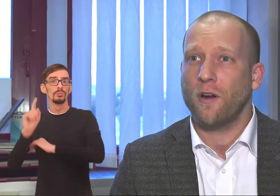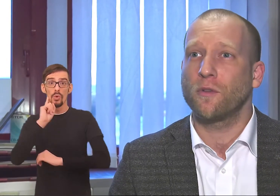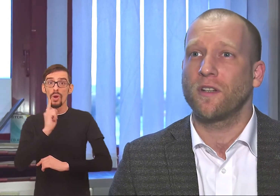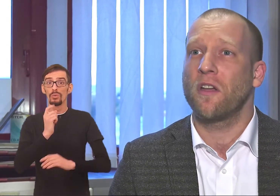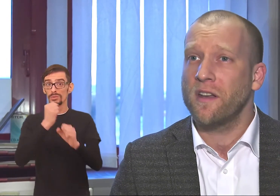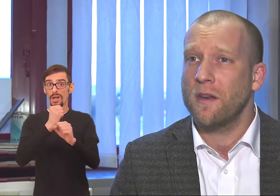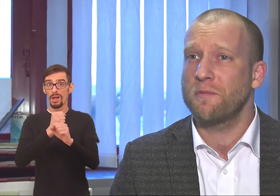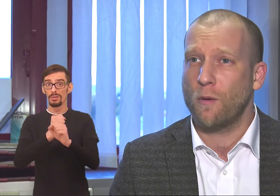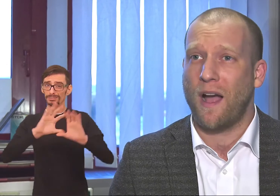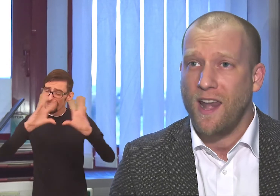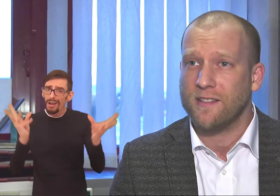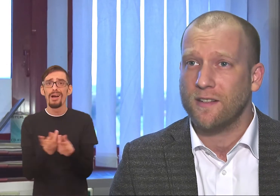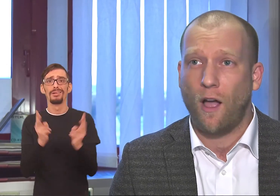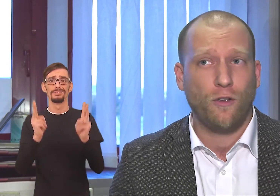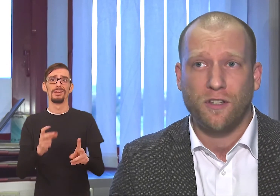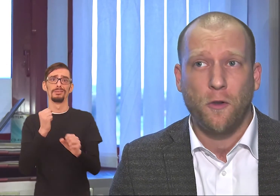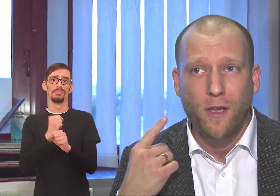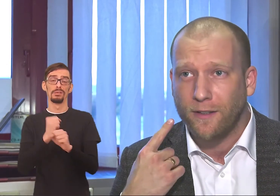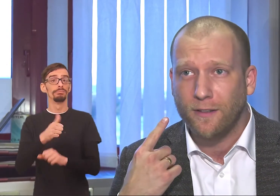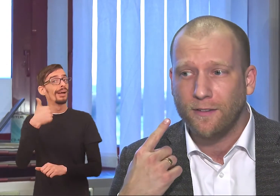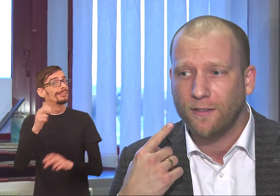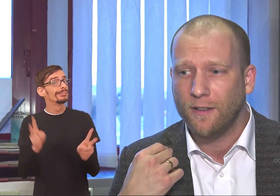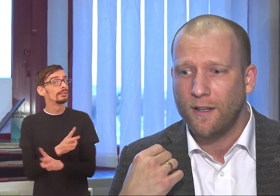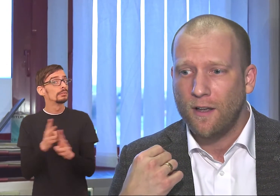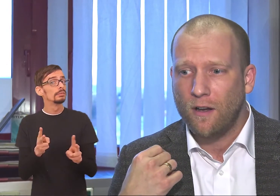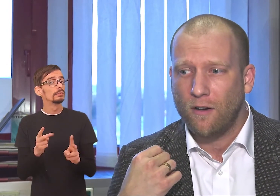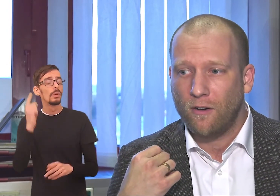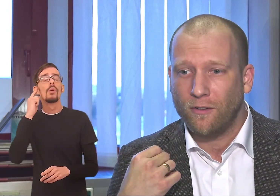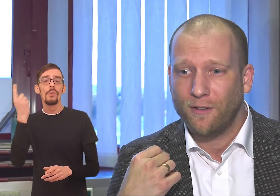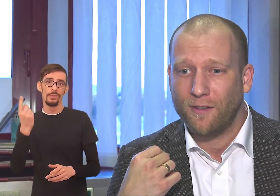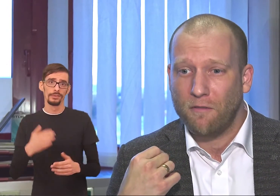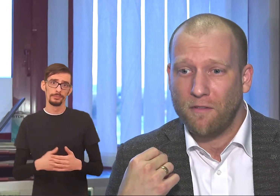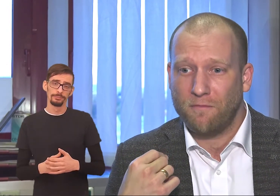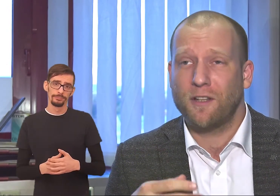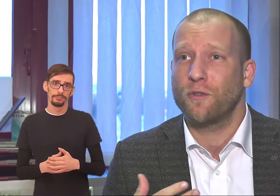Deaf can do anything at work - except hear.